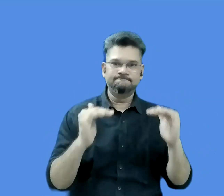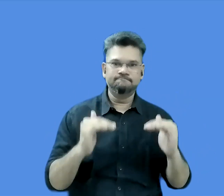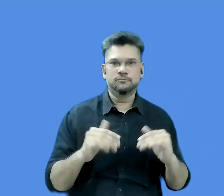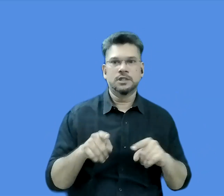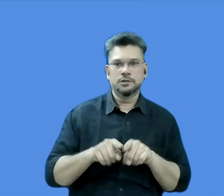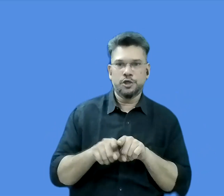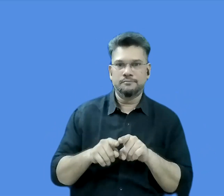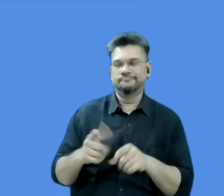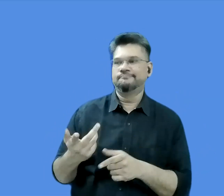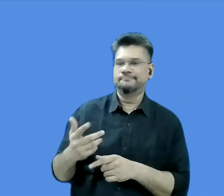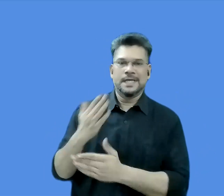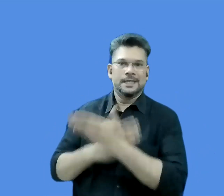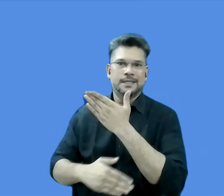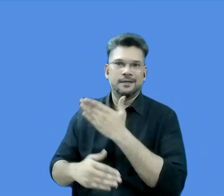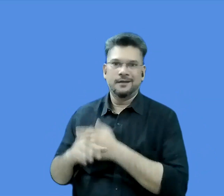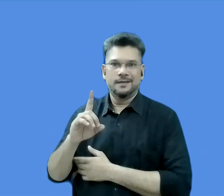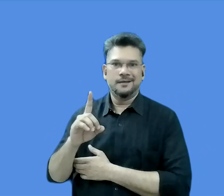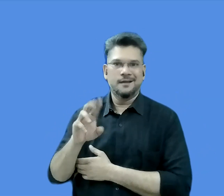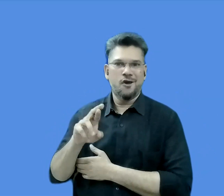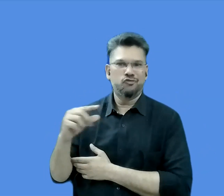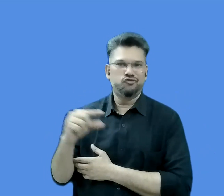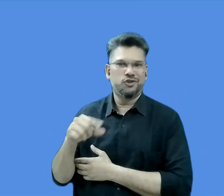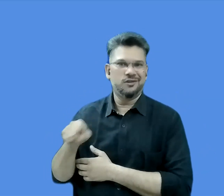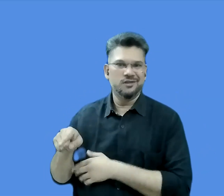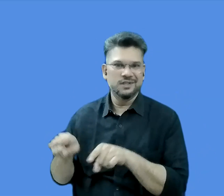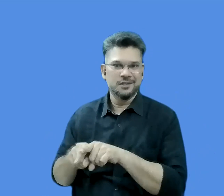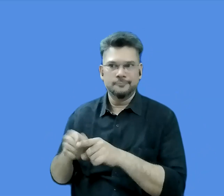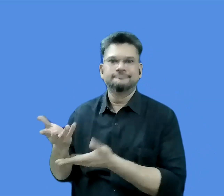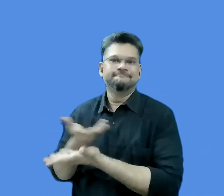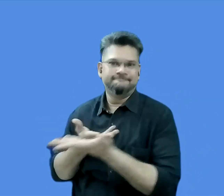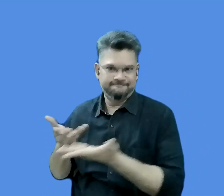And in other levels, through our coordination, like